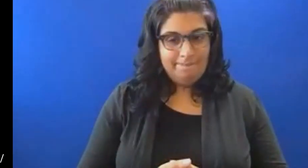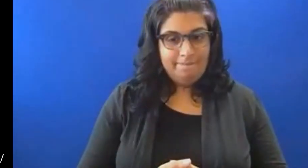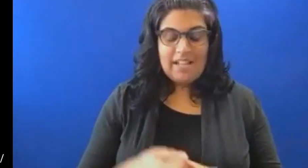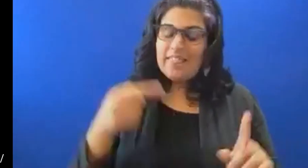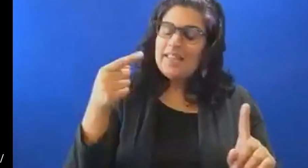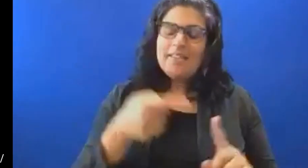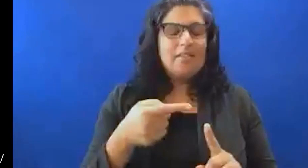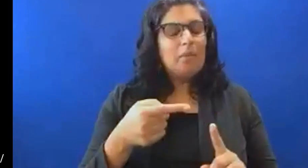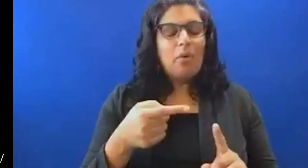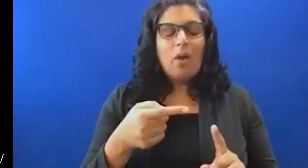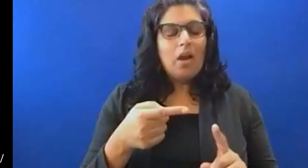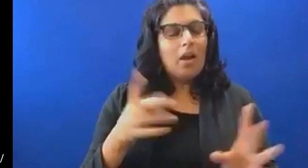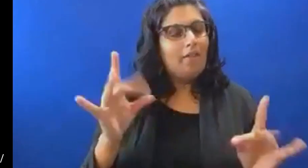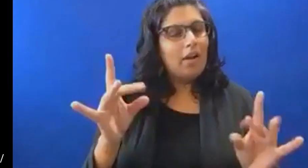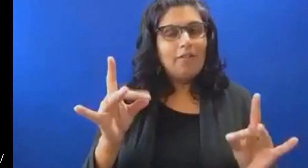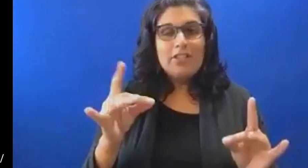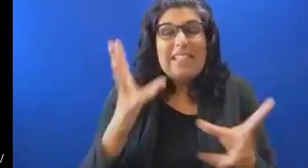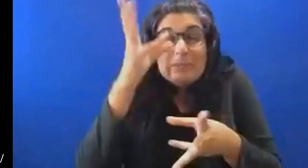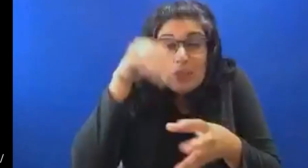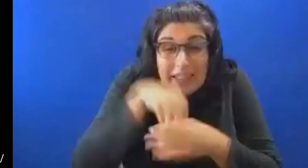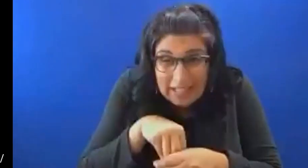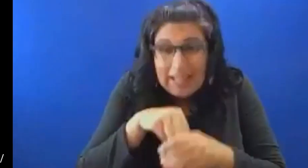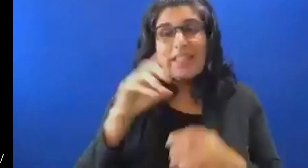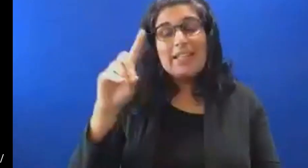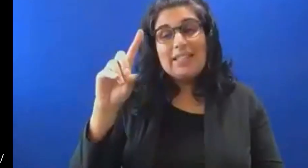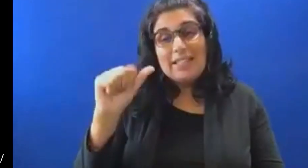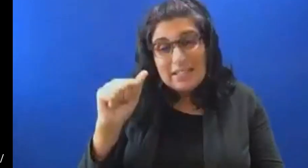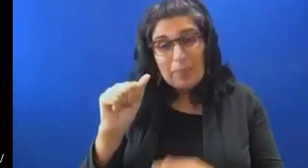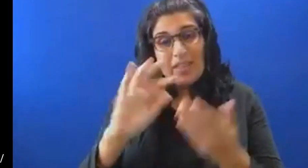disability community. Again, we talked about that being that big umbrella.